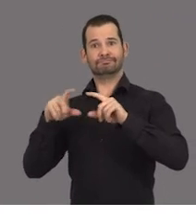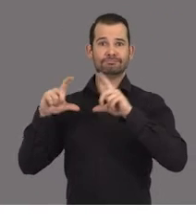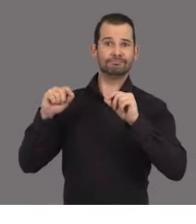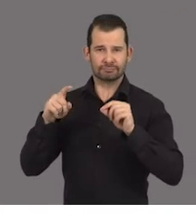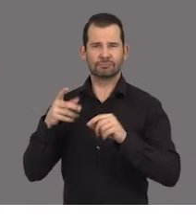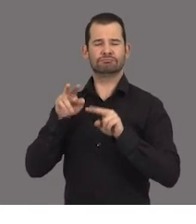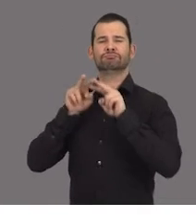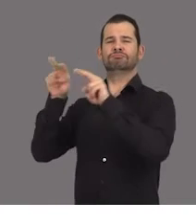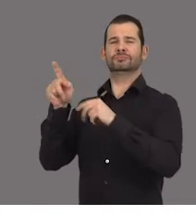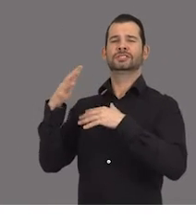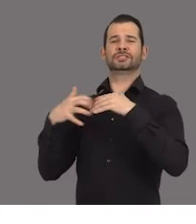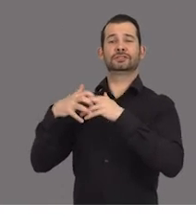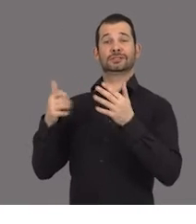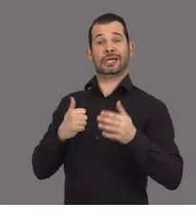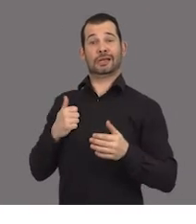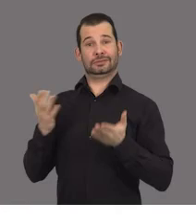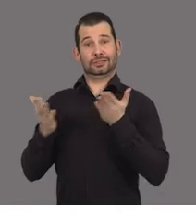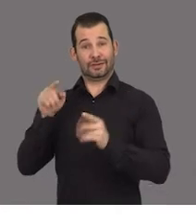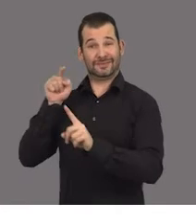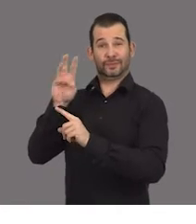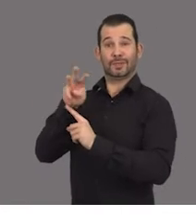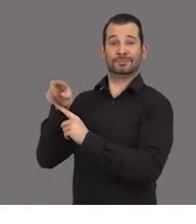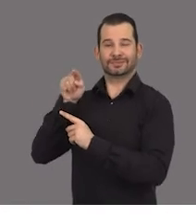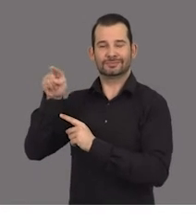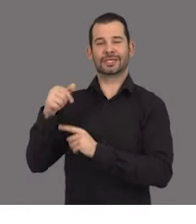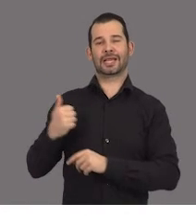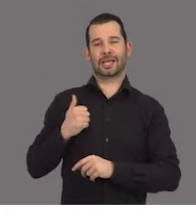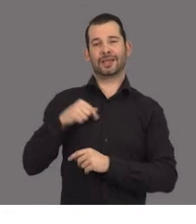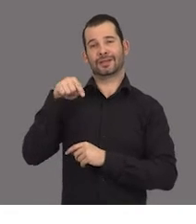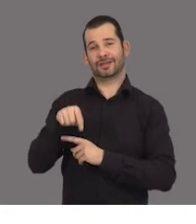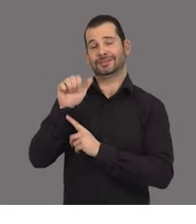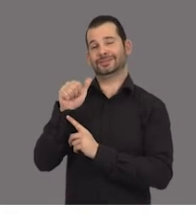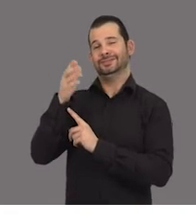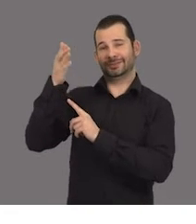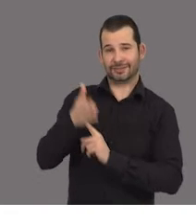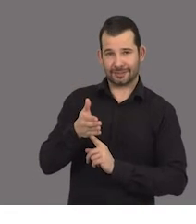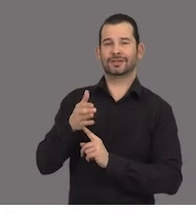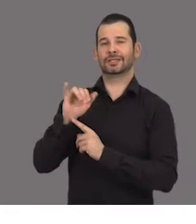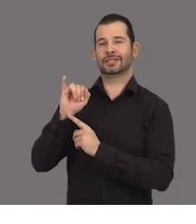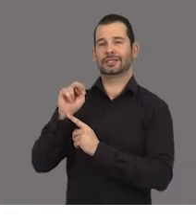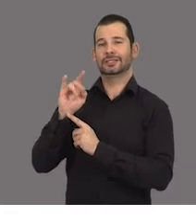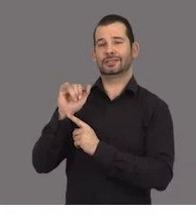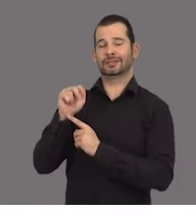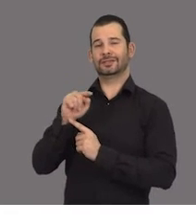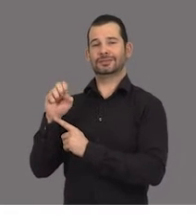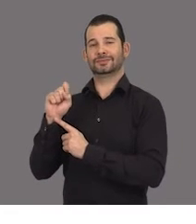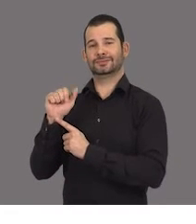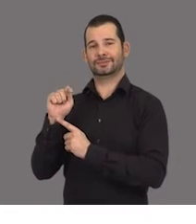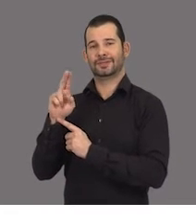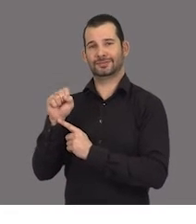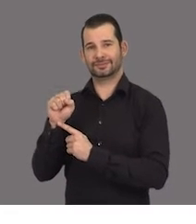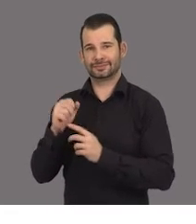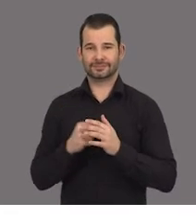webpage at canada.ca/indian-status.